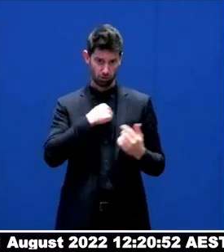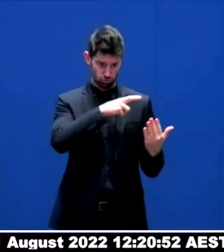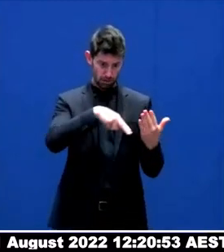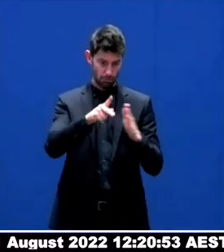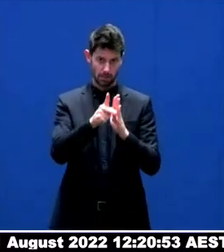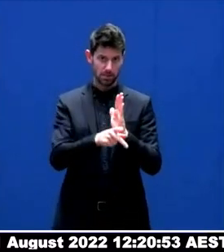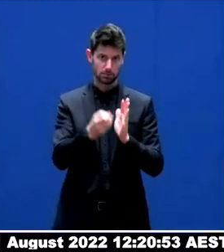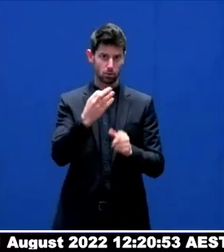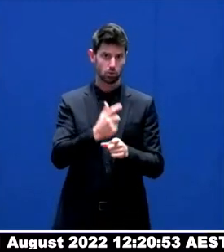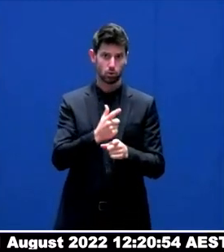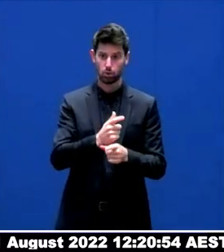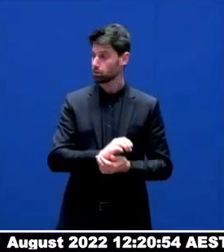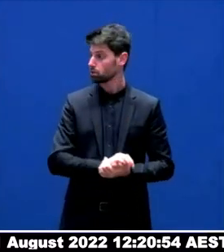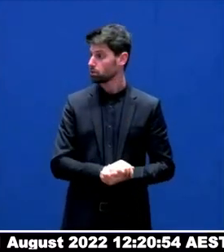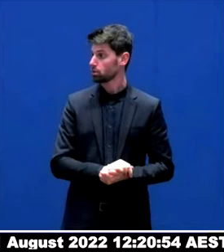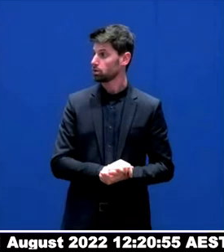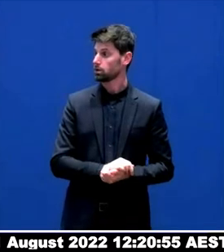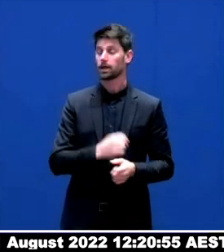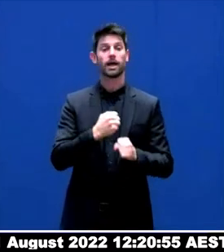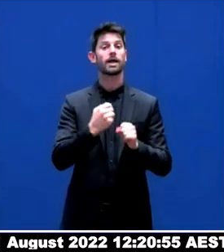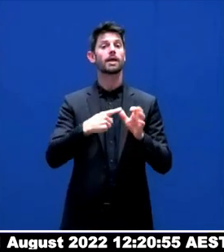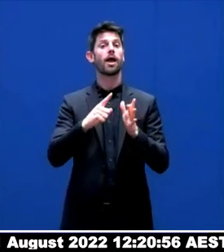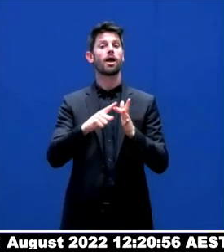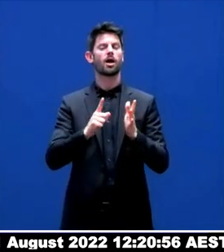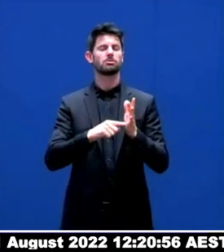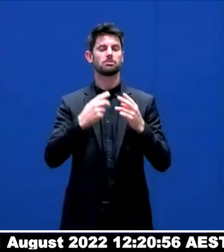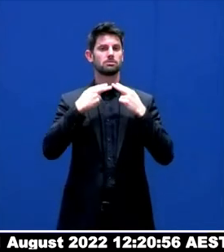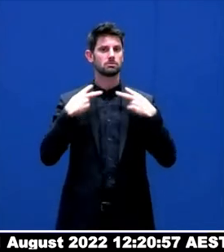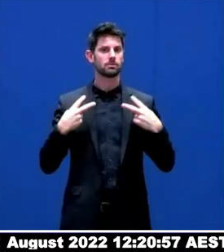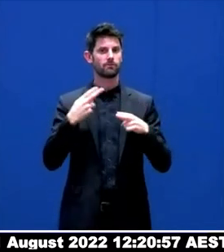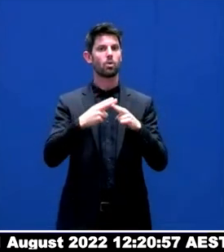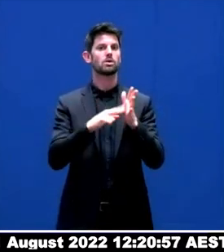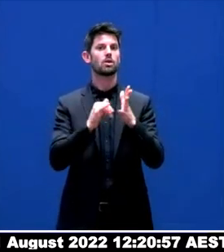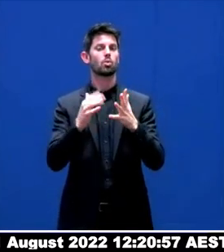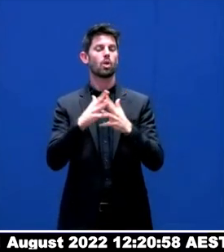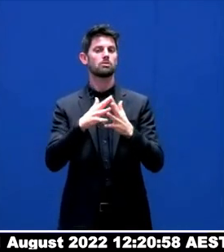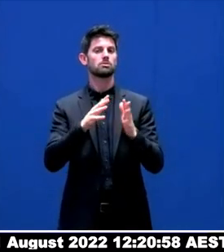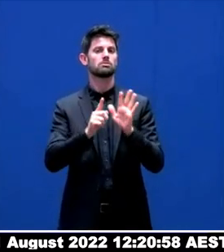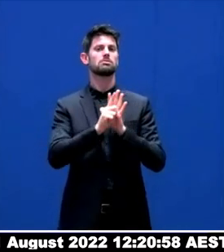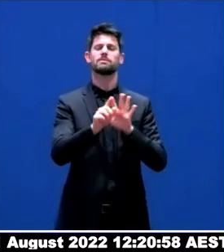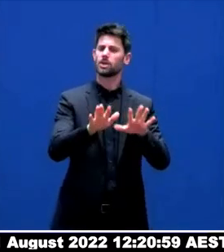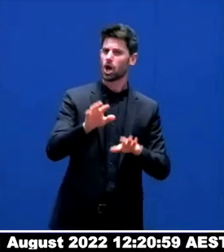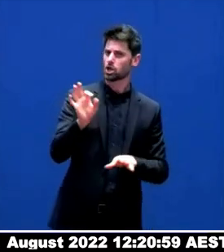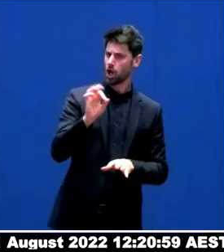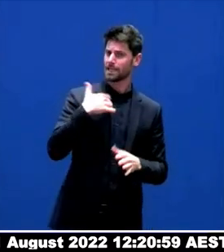on the basis that it does do that in terms of the reasonable offer on page